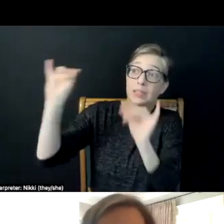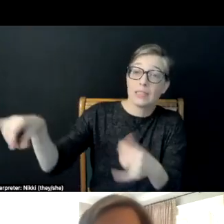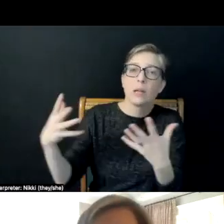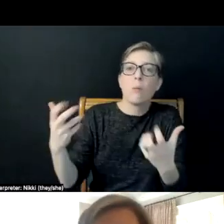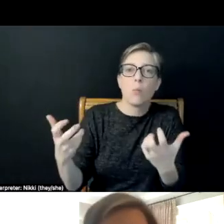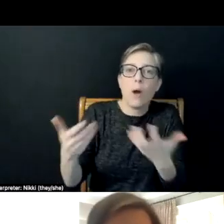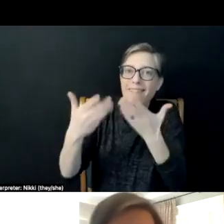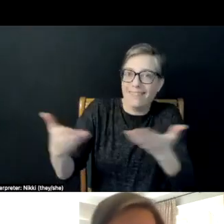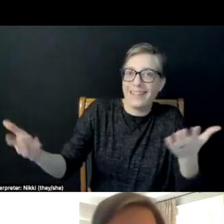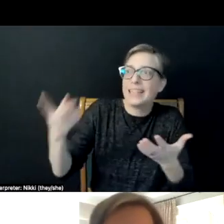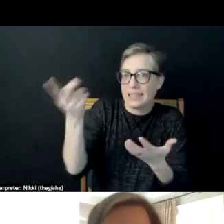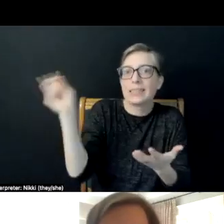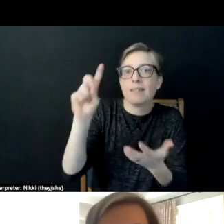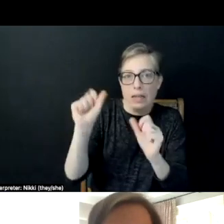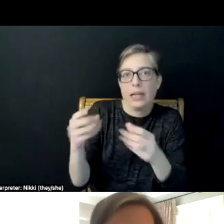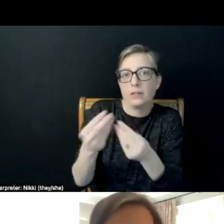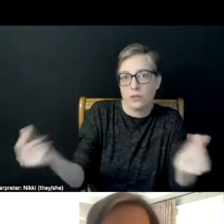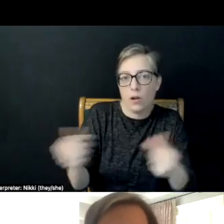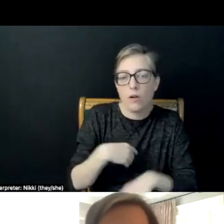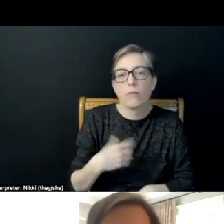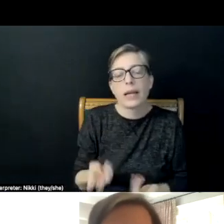Setting a broken bone, plastering, stitching.